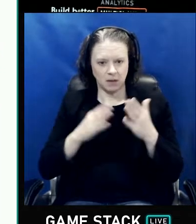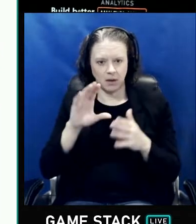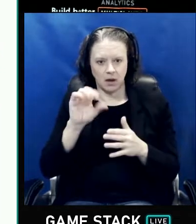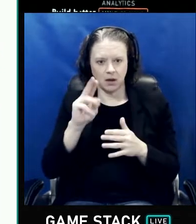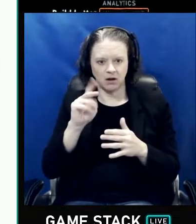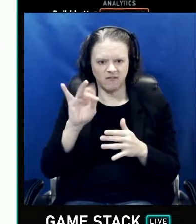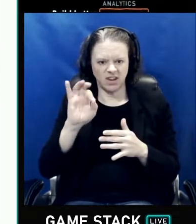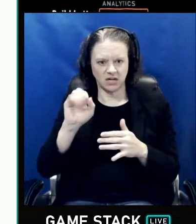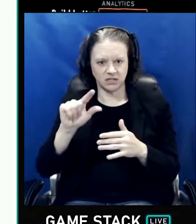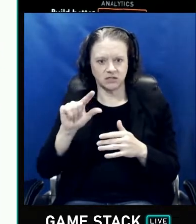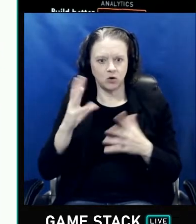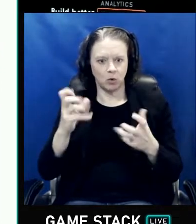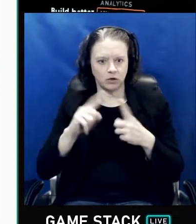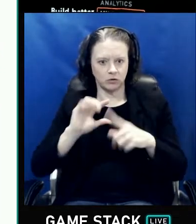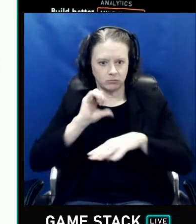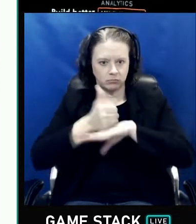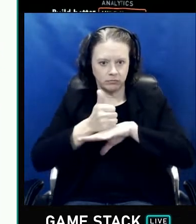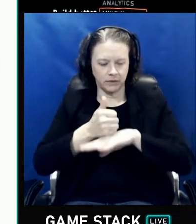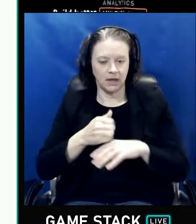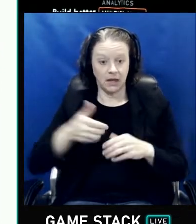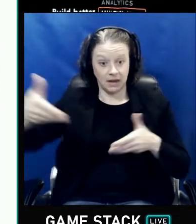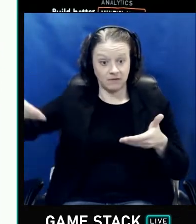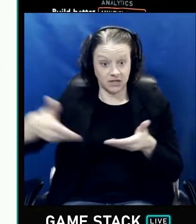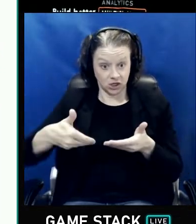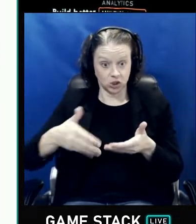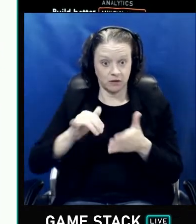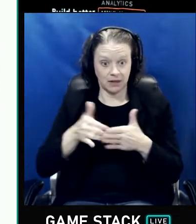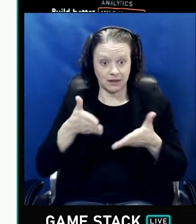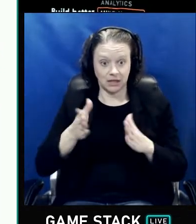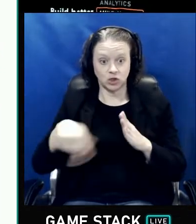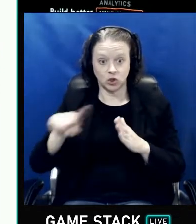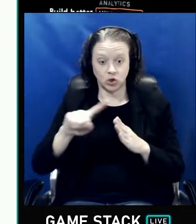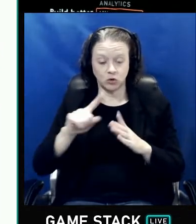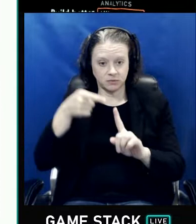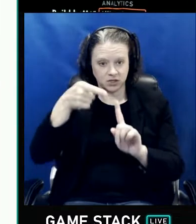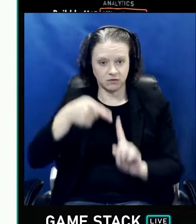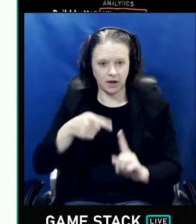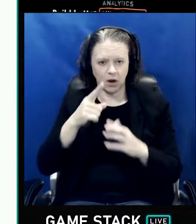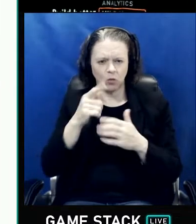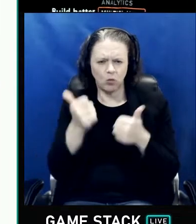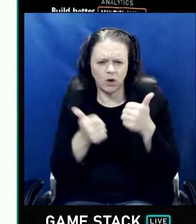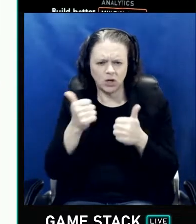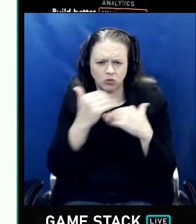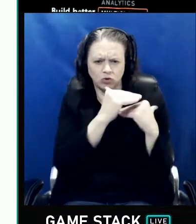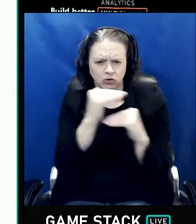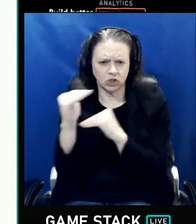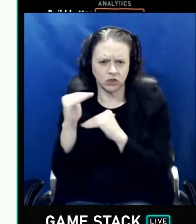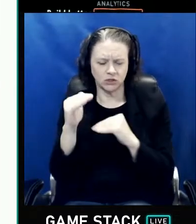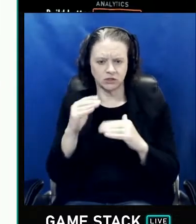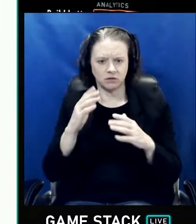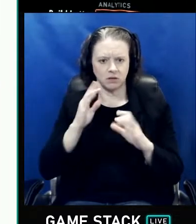The invitation configuration allows you to specify what restrictions exist on your players joining the network, and the network configuration